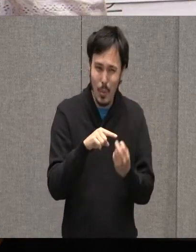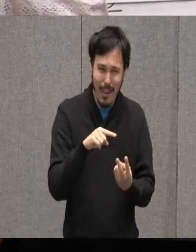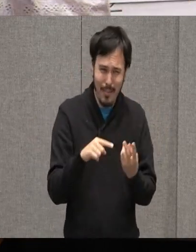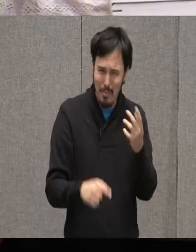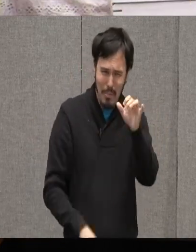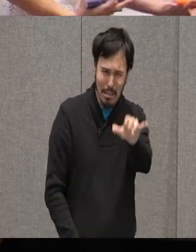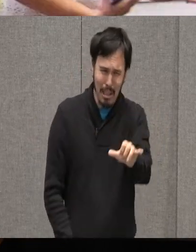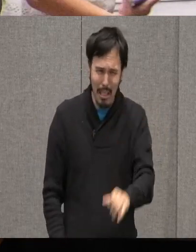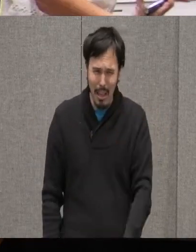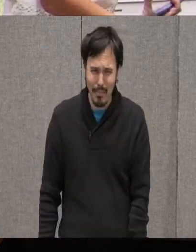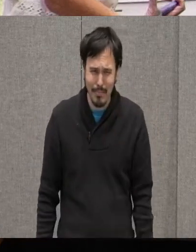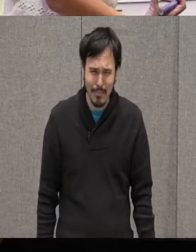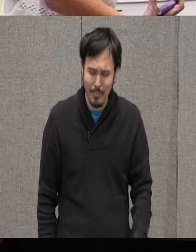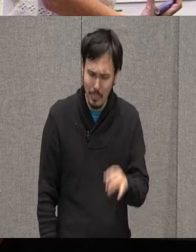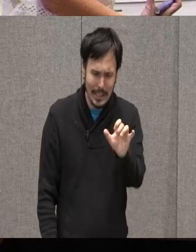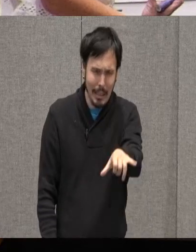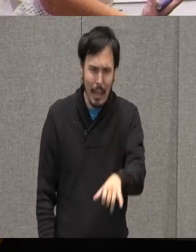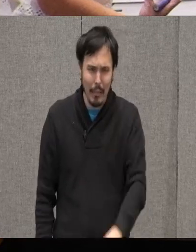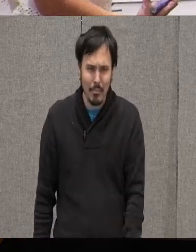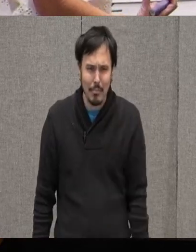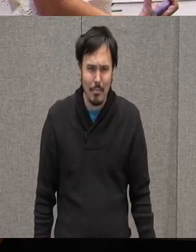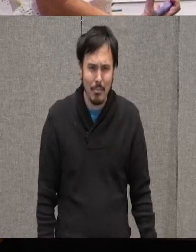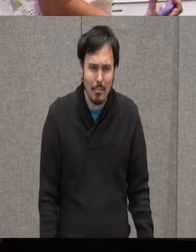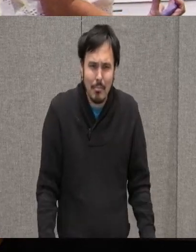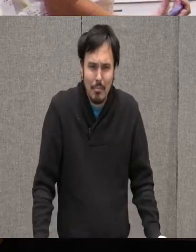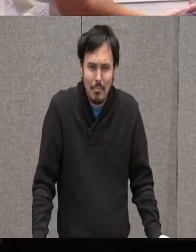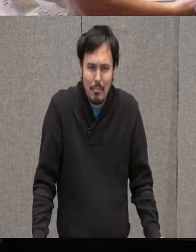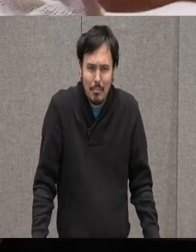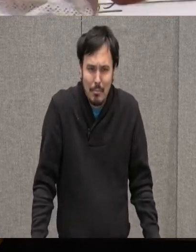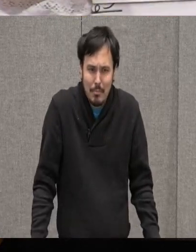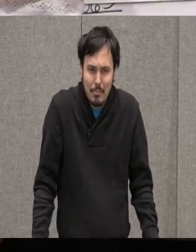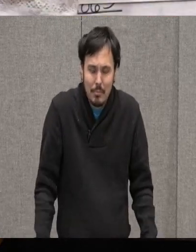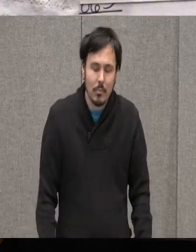1/12 what? 1/12 of a carton of milk.